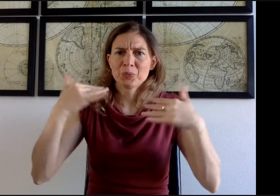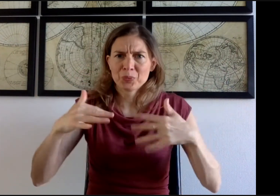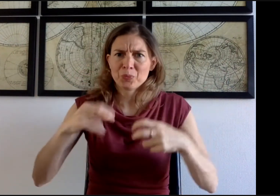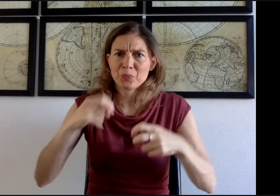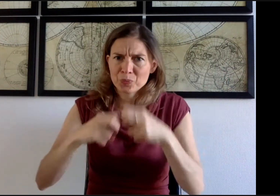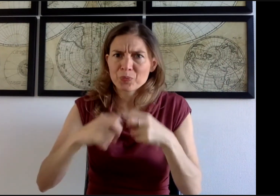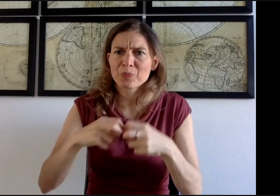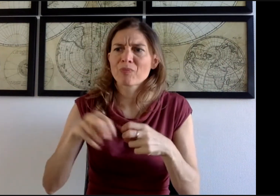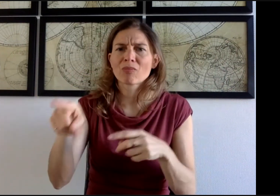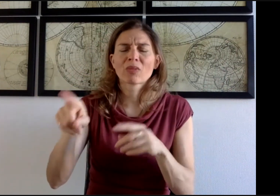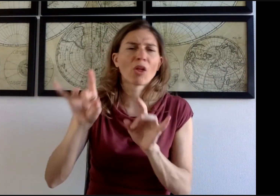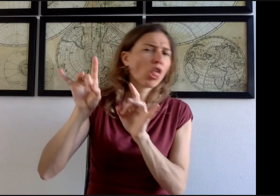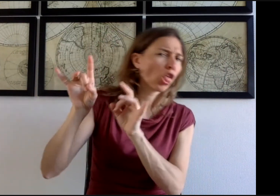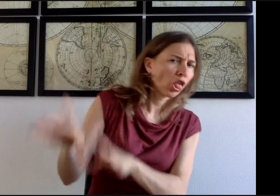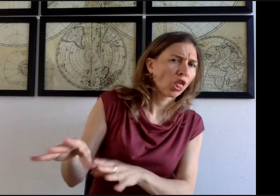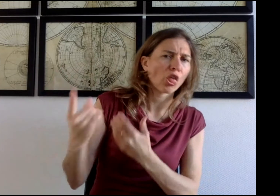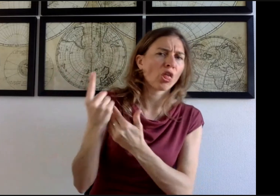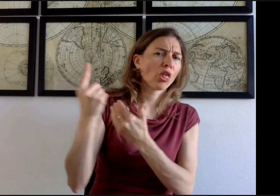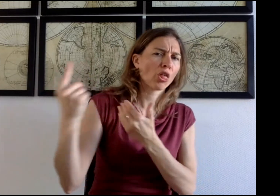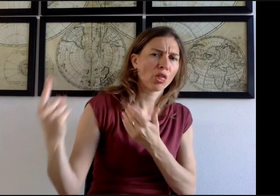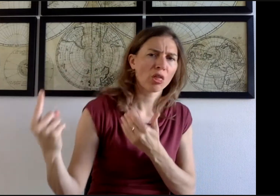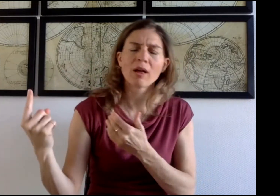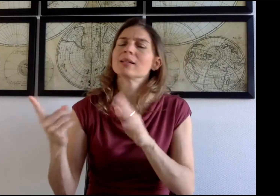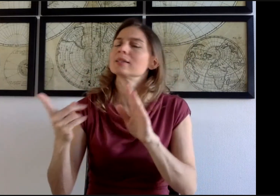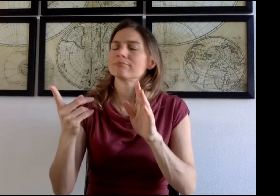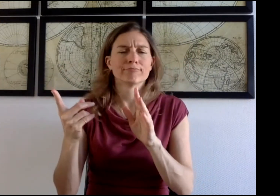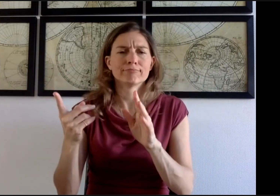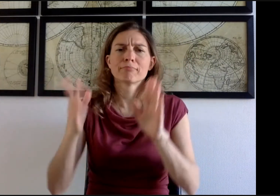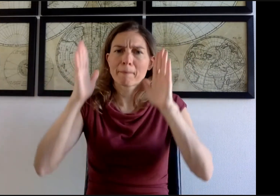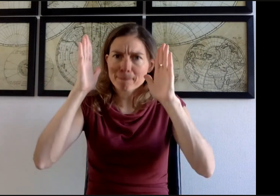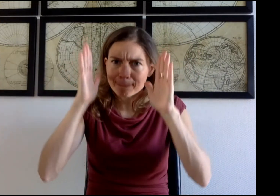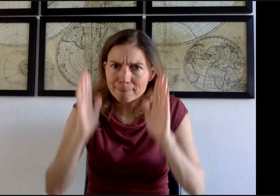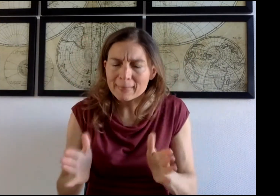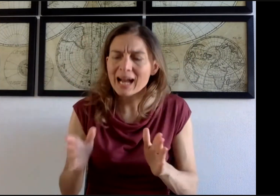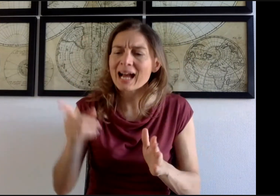to be able to carry out the basic activities of daily life